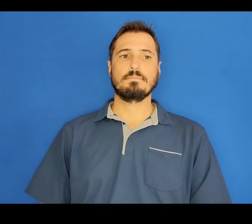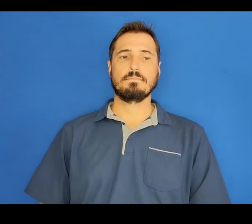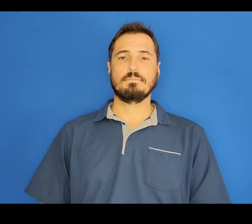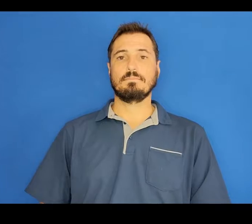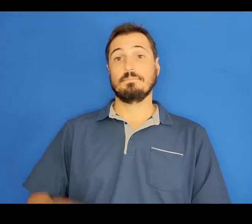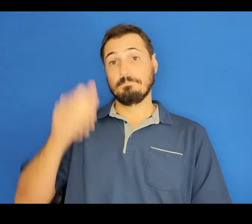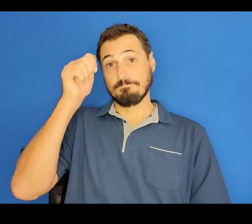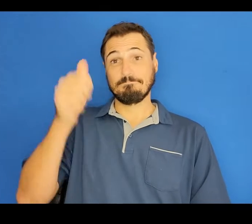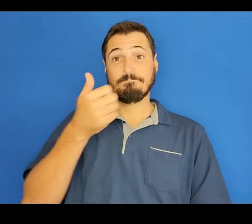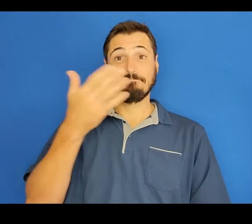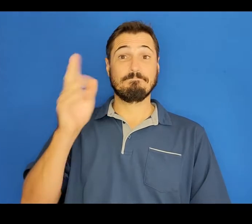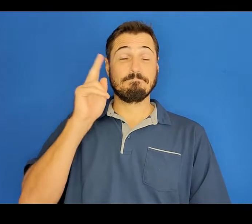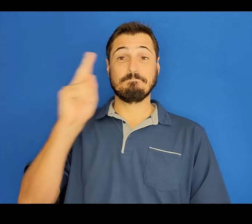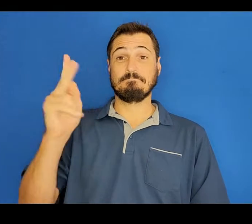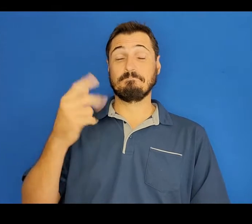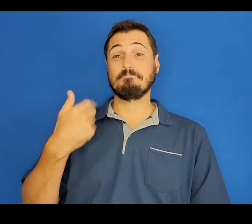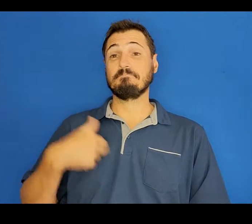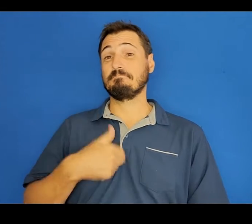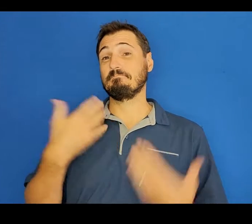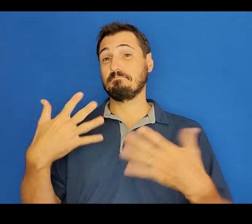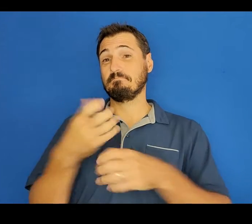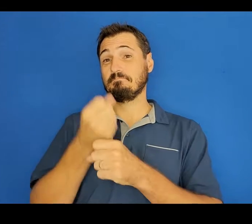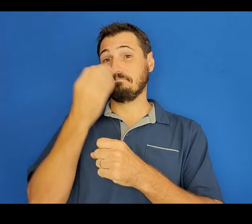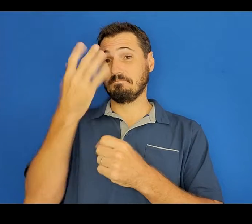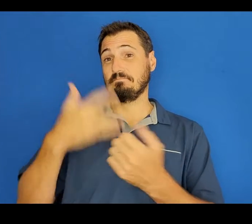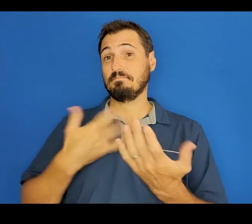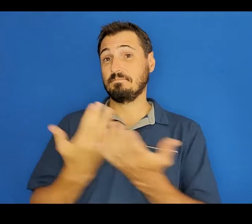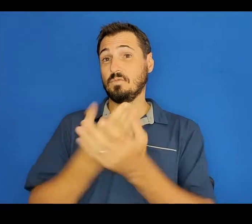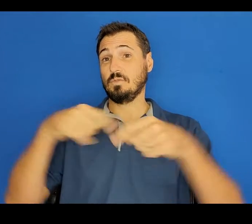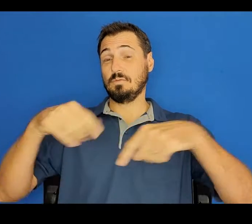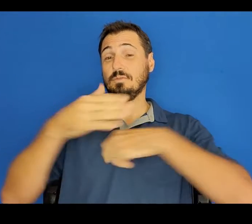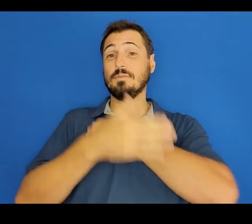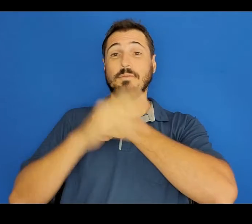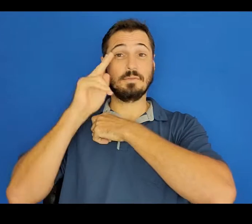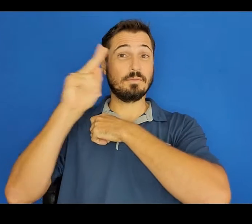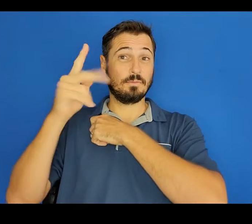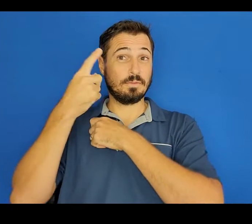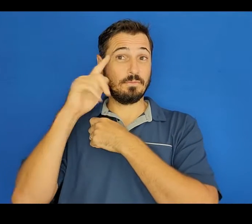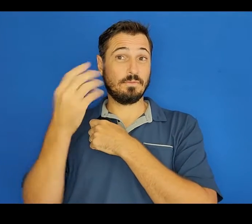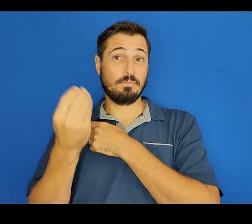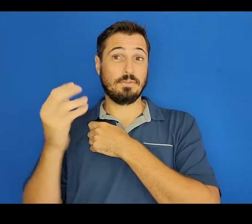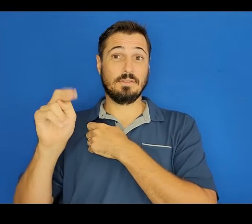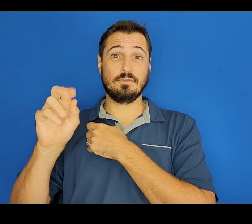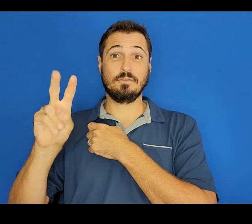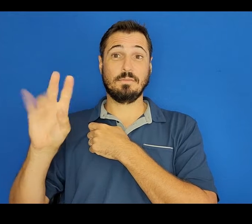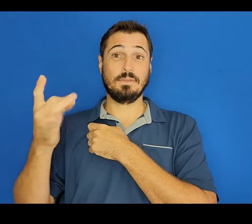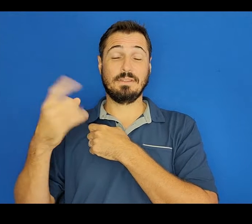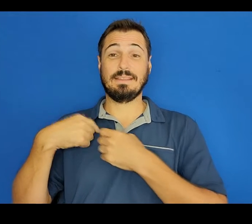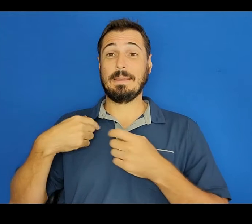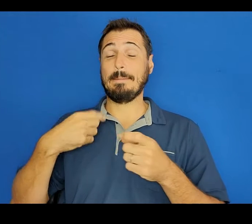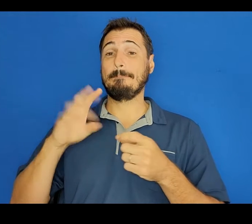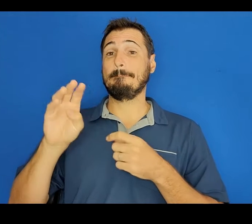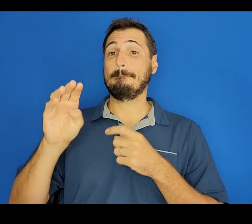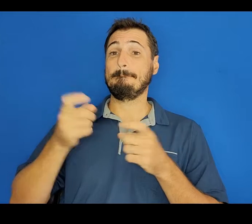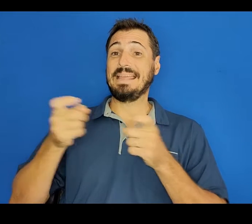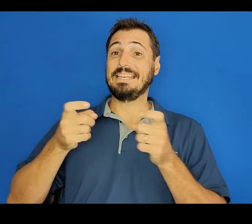Aloha Kaua‘i. This is your weekly County of Kaua‘i briefing for Monday, November 8th. I’m Managing Director Mike Dahilig